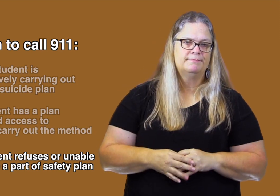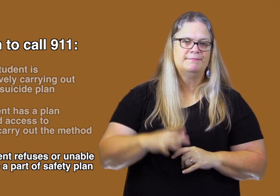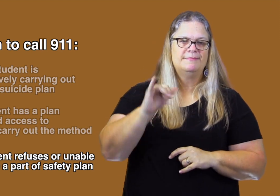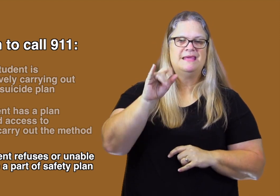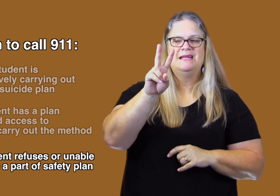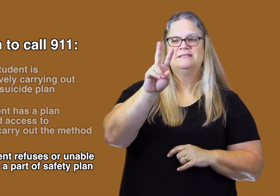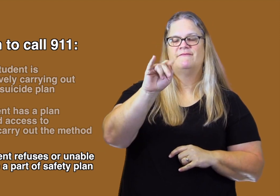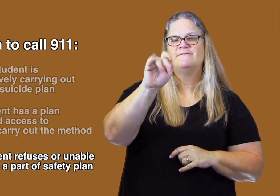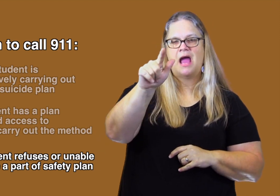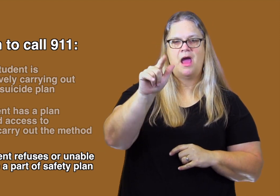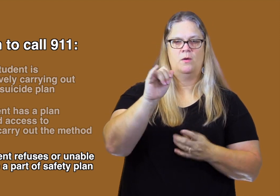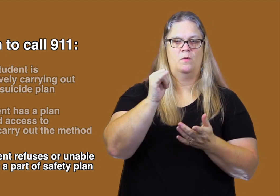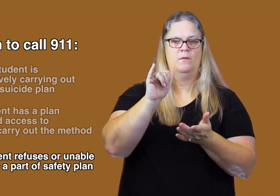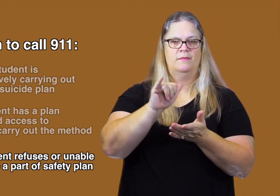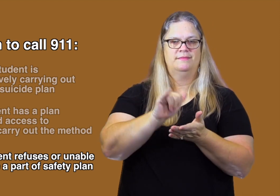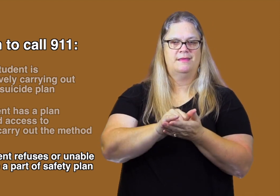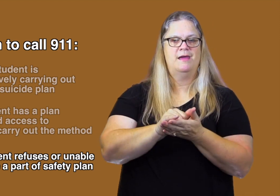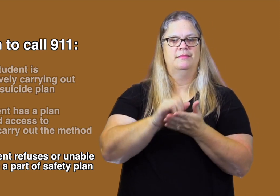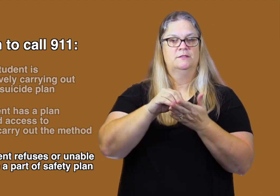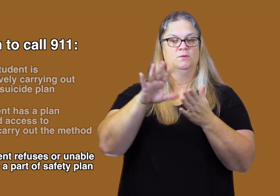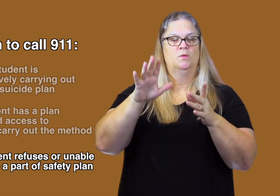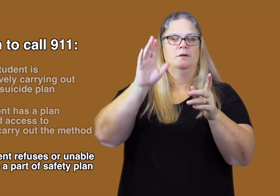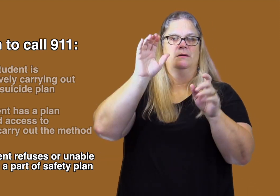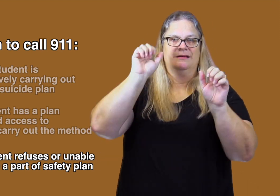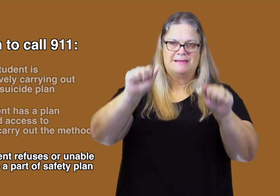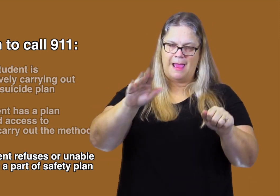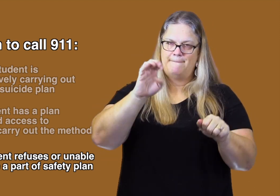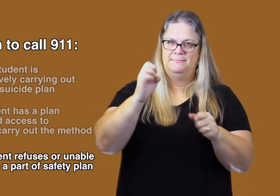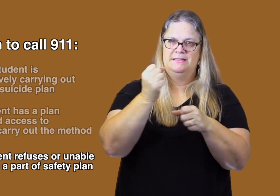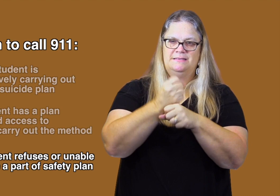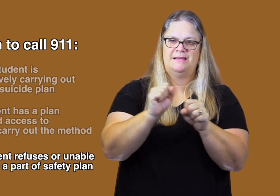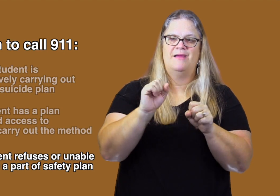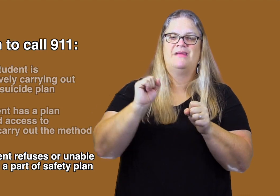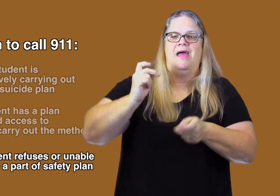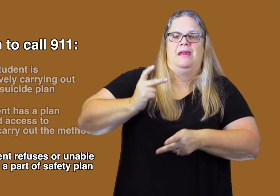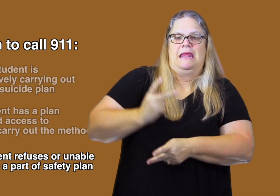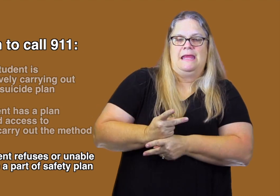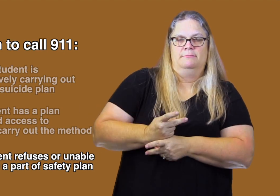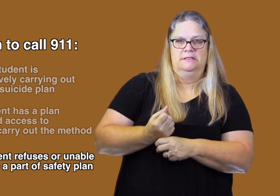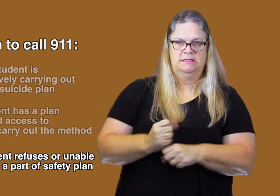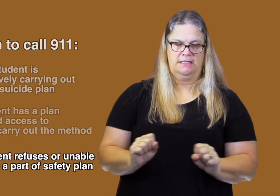It is vital that the student can be safe and keep themselves safe.